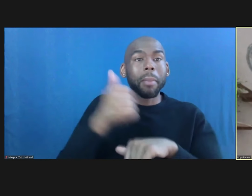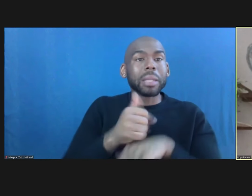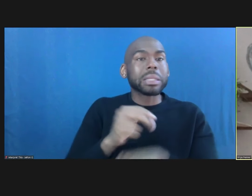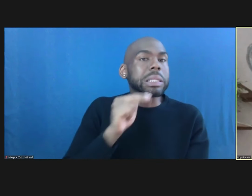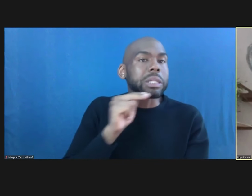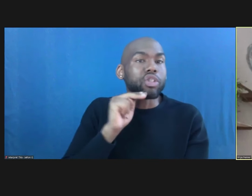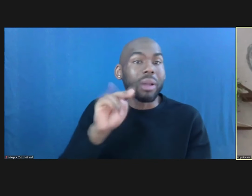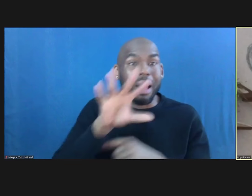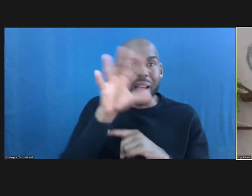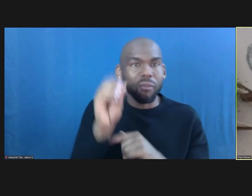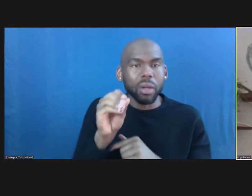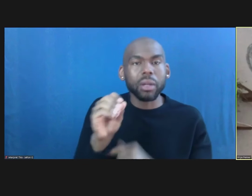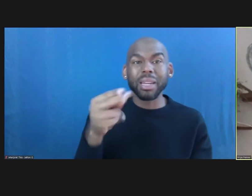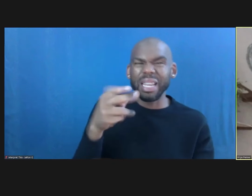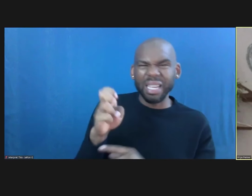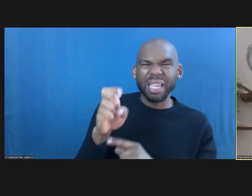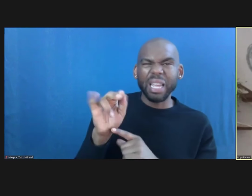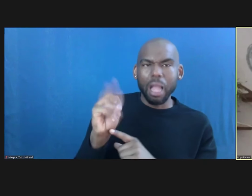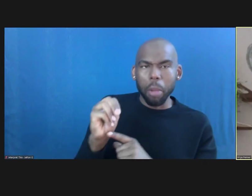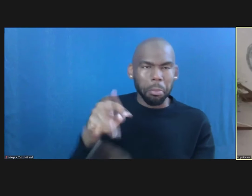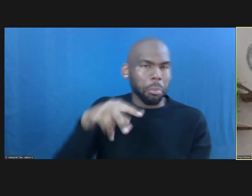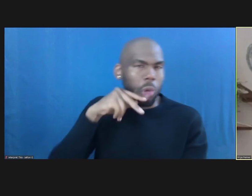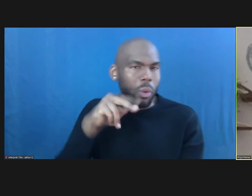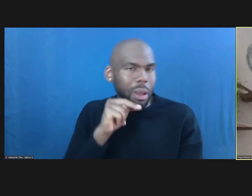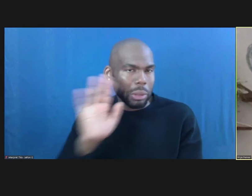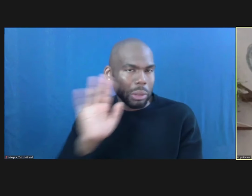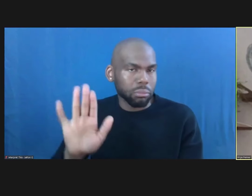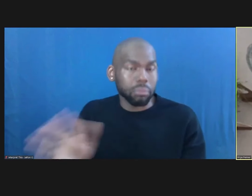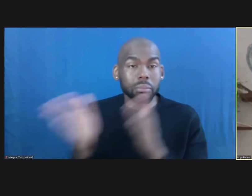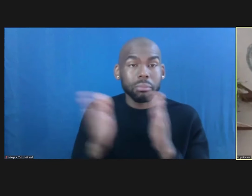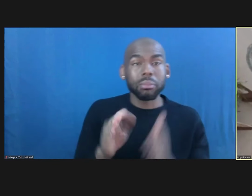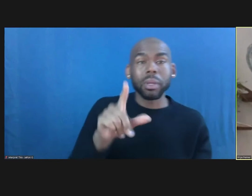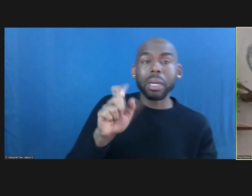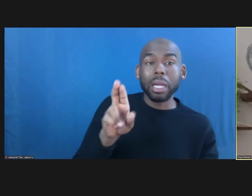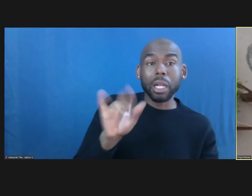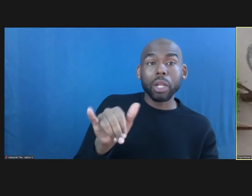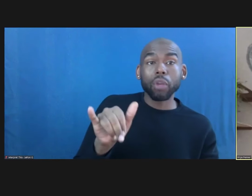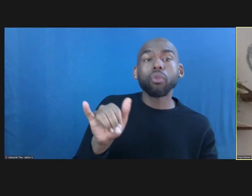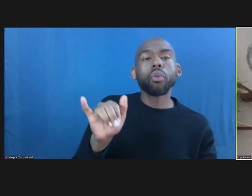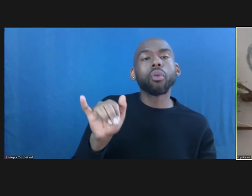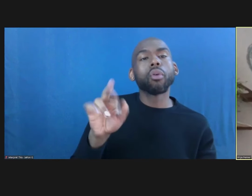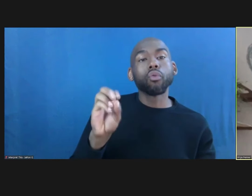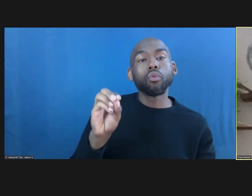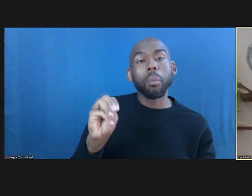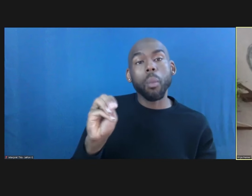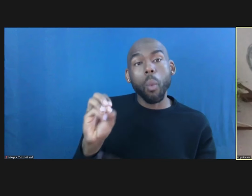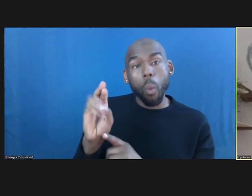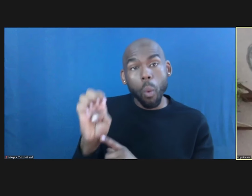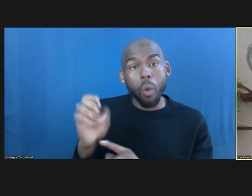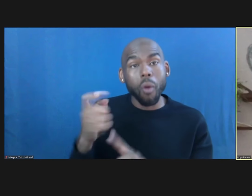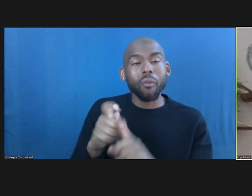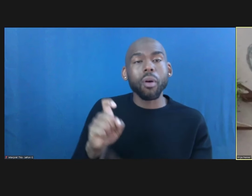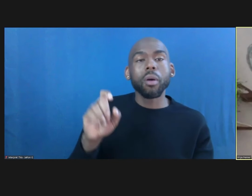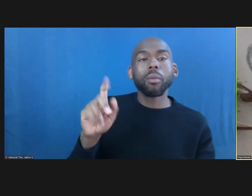are he, him, his. We have Leroy Moore from Krip Hop Nation based in the United States,